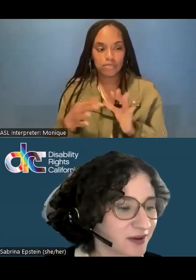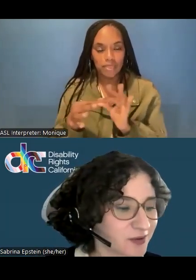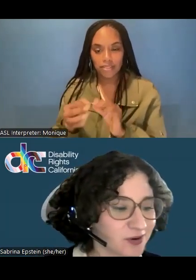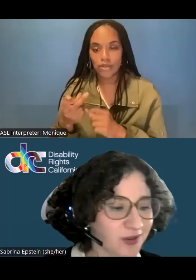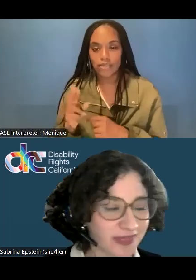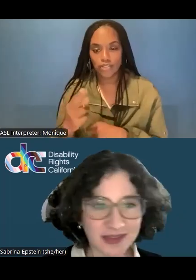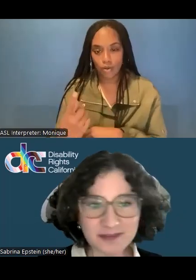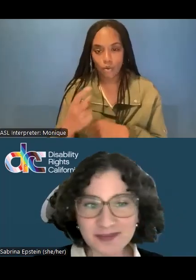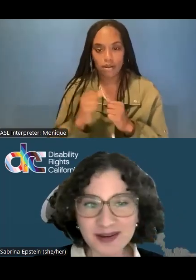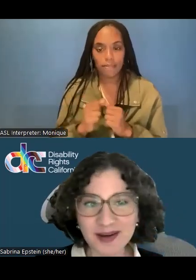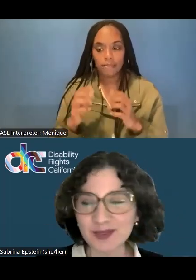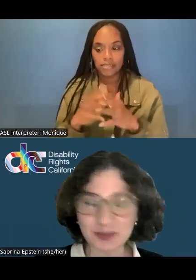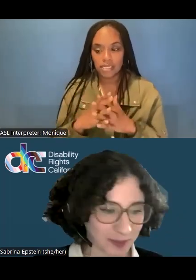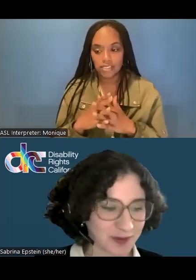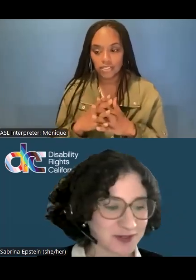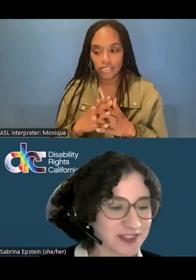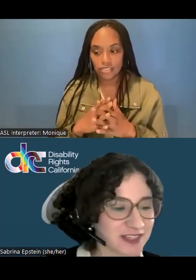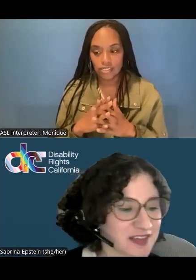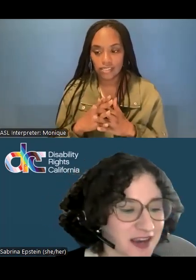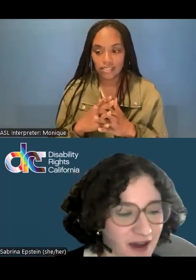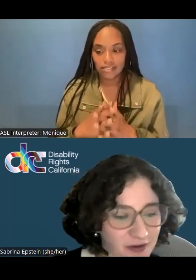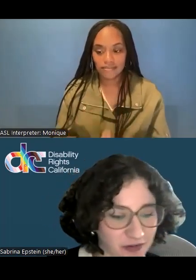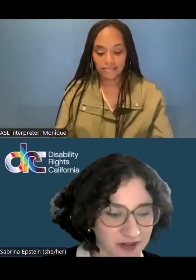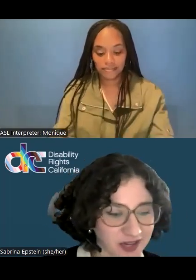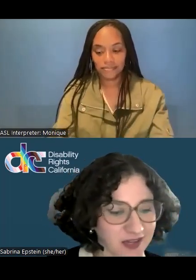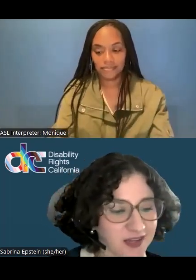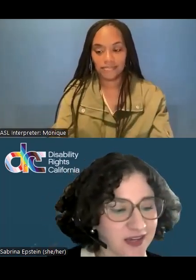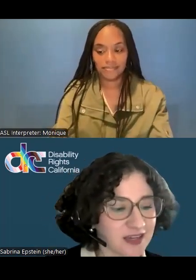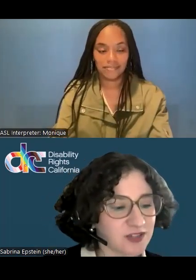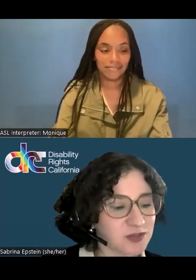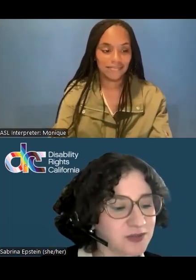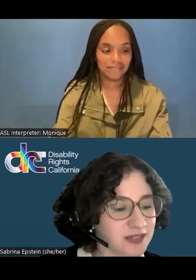The overall theme of these proposals is that California is choosing